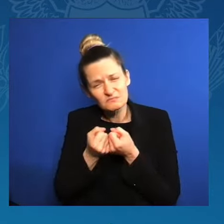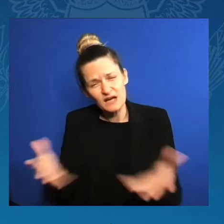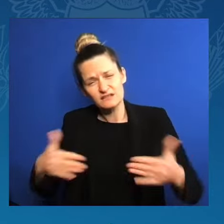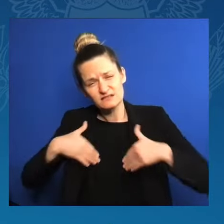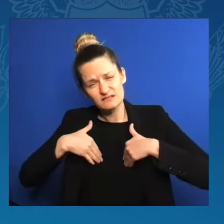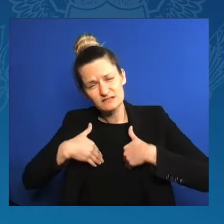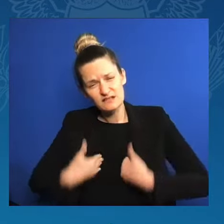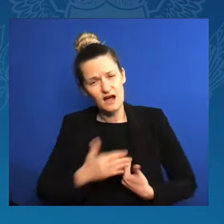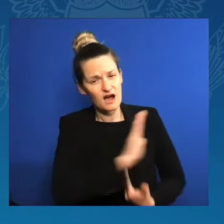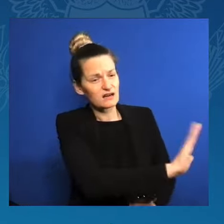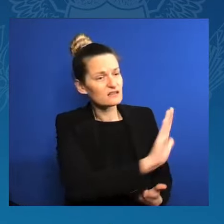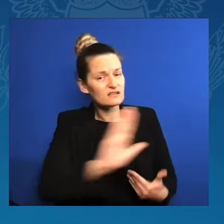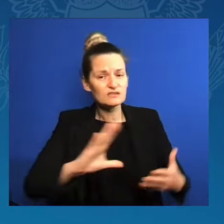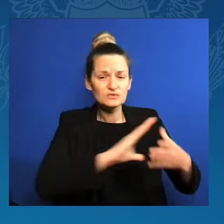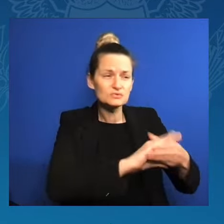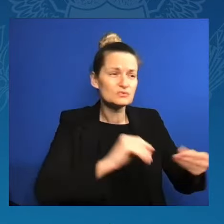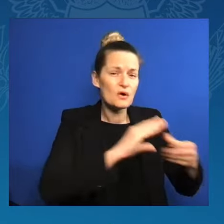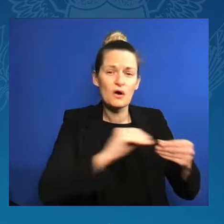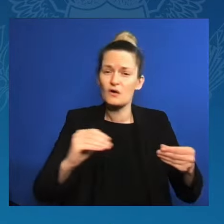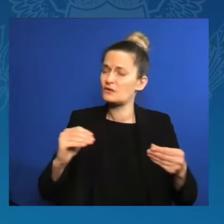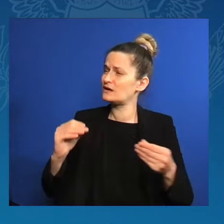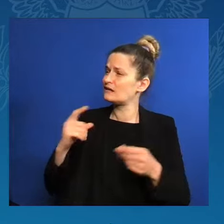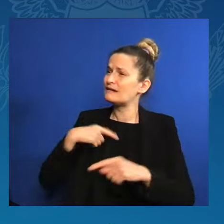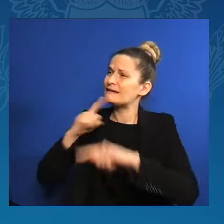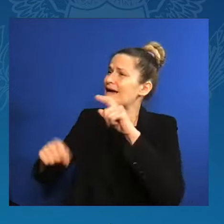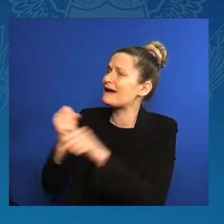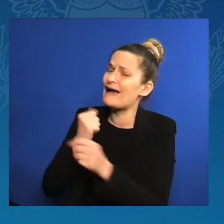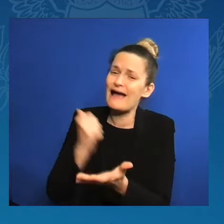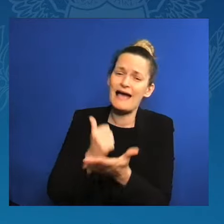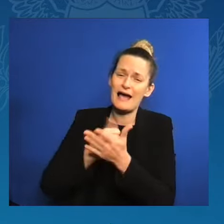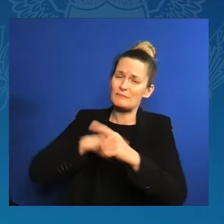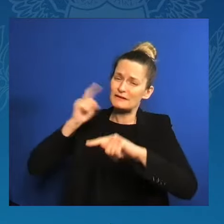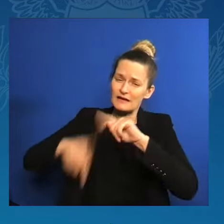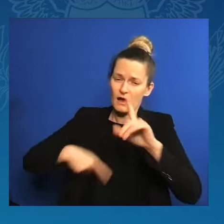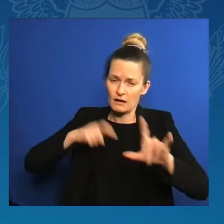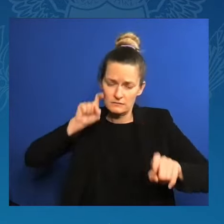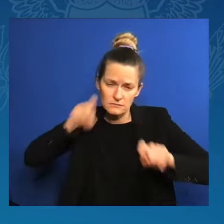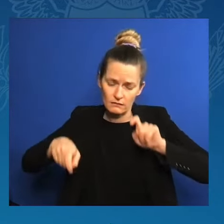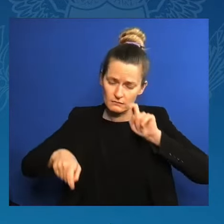I think of all the people with countless reasons for needing abortion care,